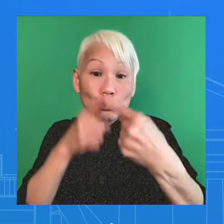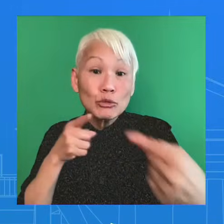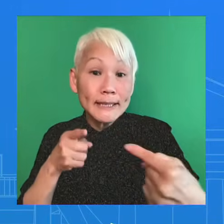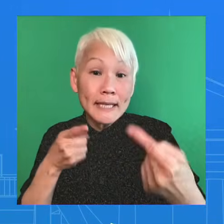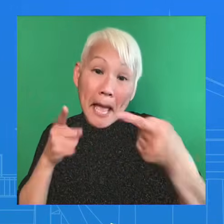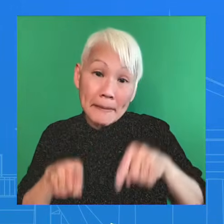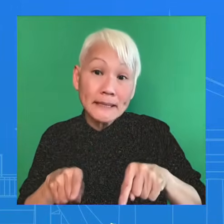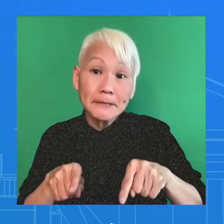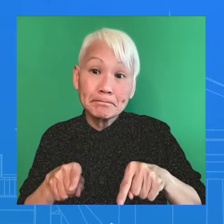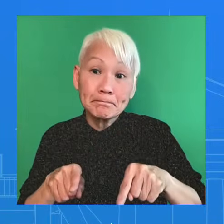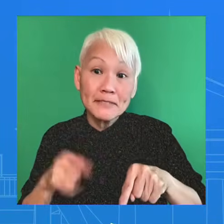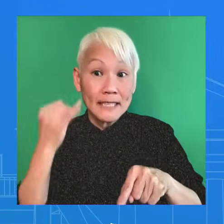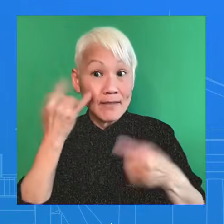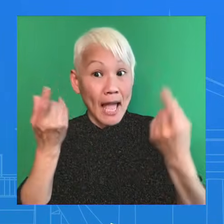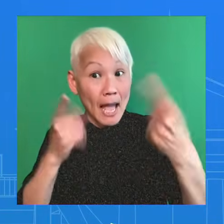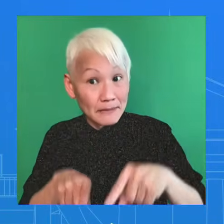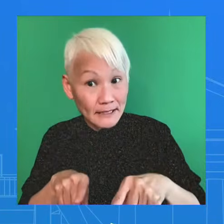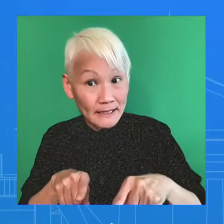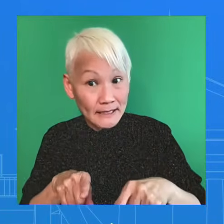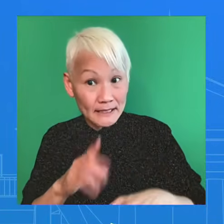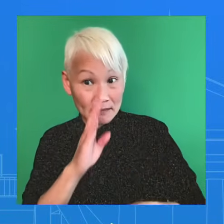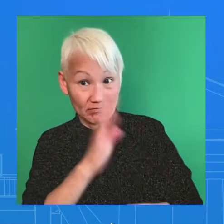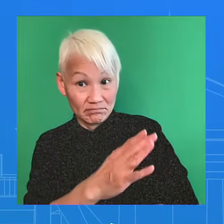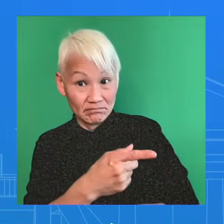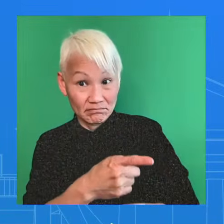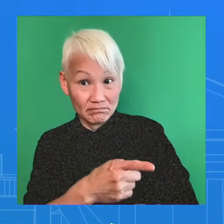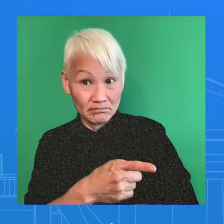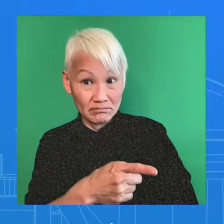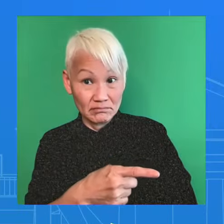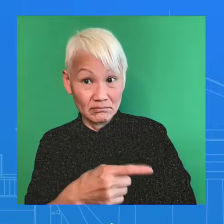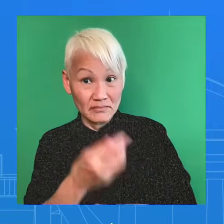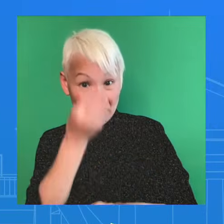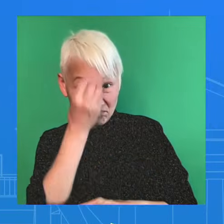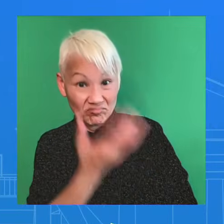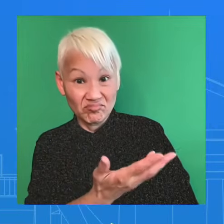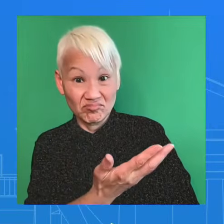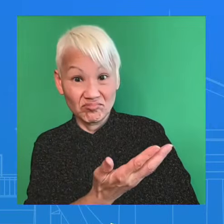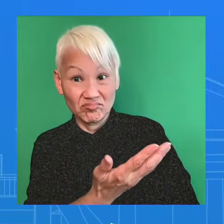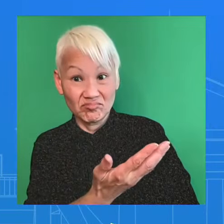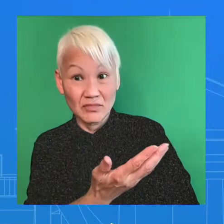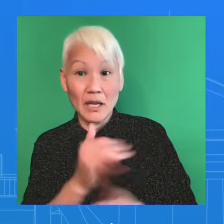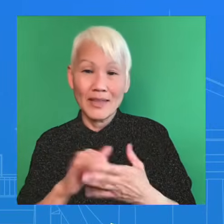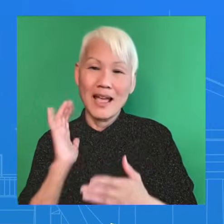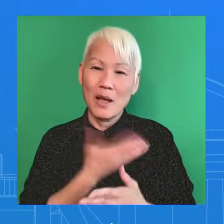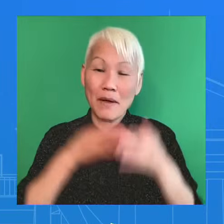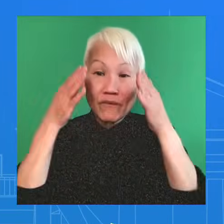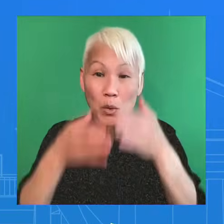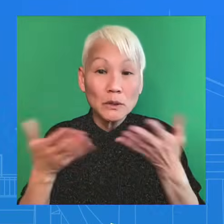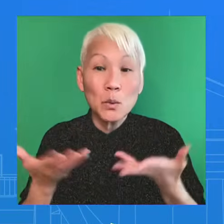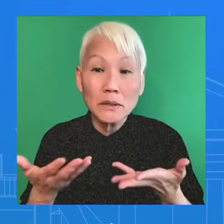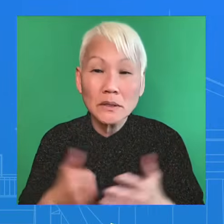and we do all --all the time. But we're focused on the future. Saudi Arabia is still a strategic partner, has been for eight decades,